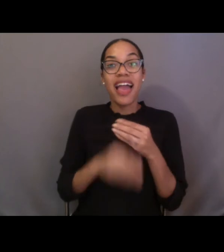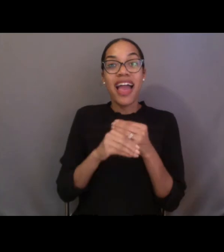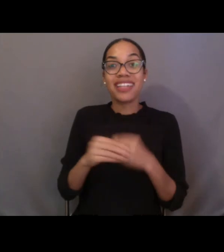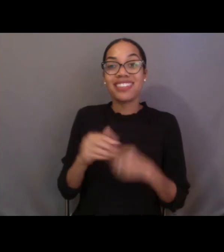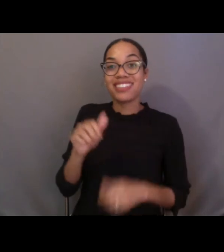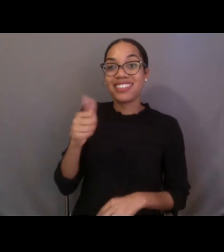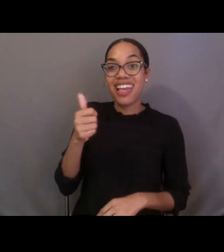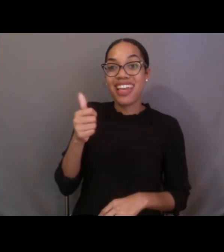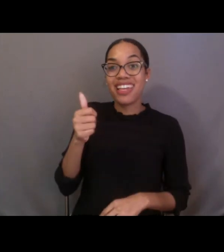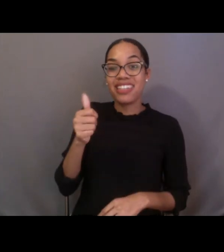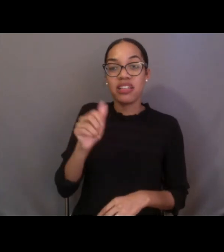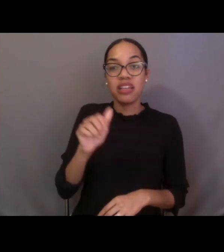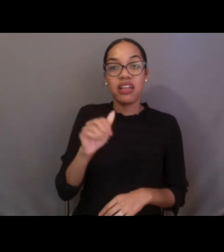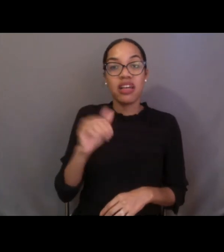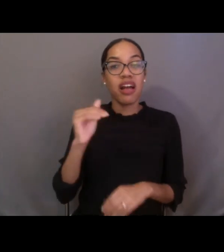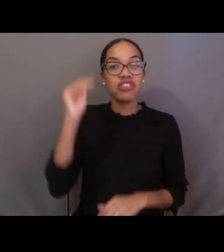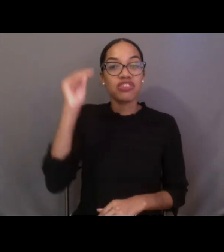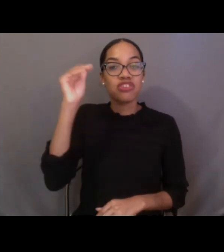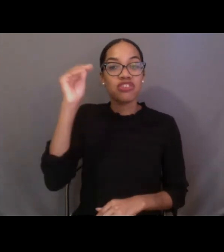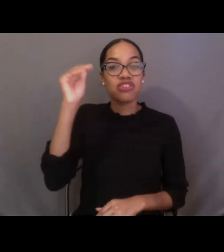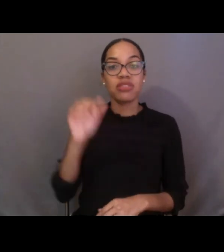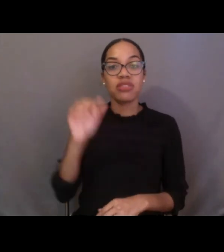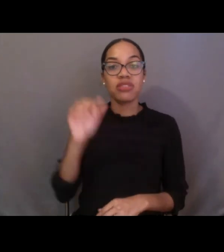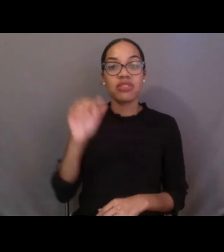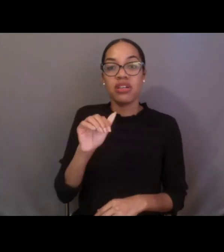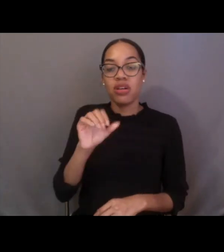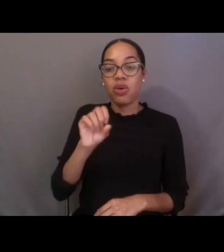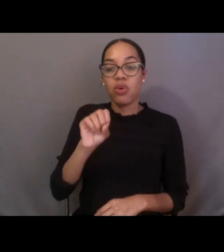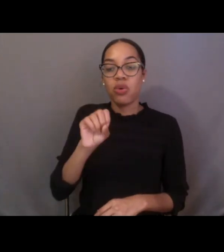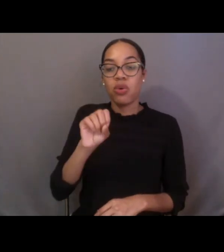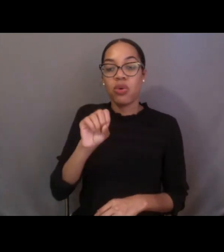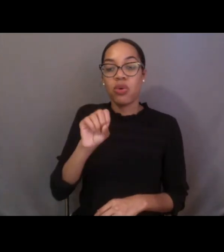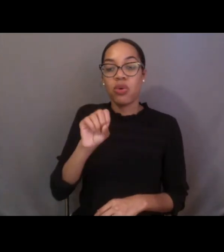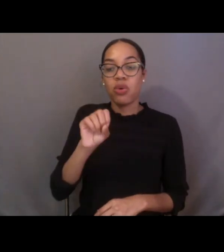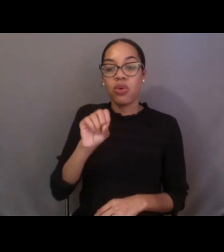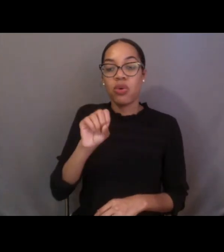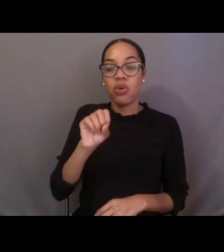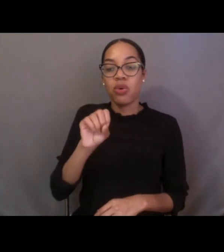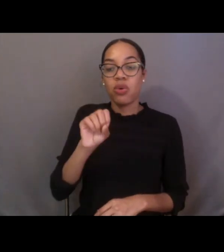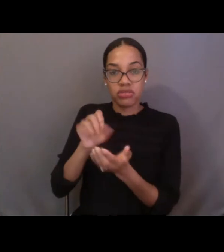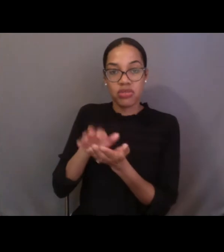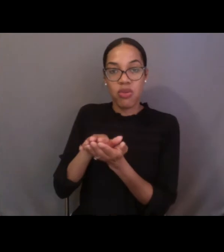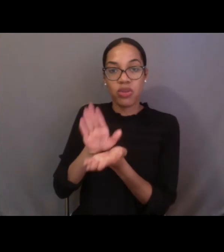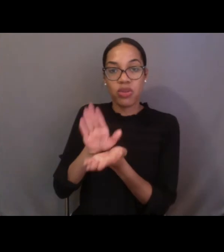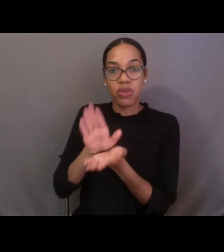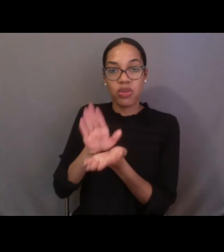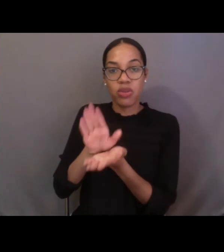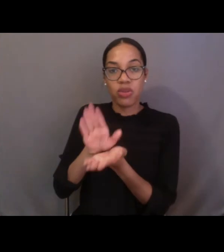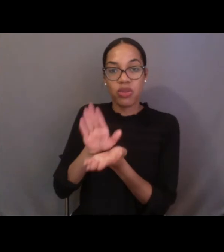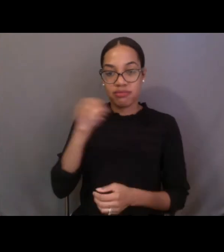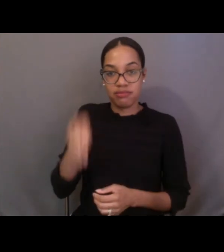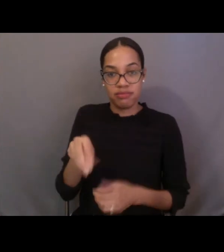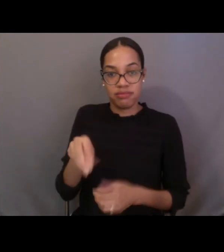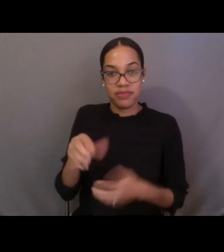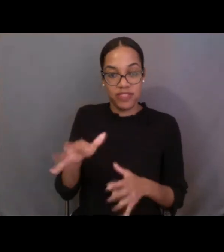You can see them in there. What we're going to do is do the exact same thing in this tank. We're going to let them both stay